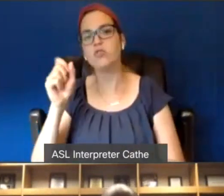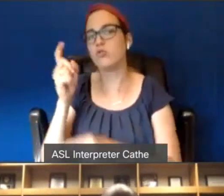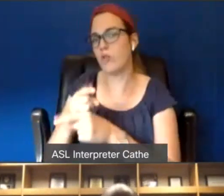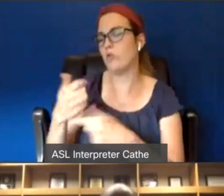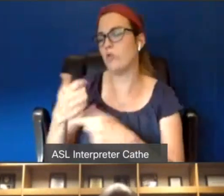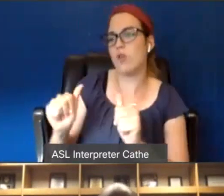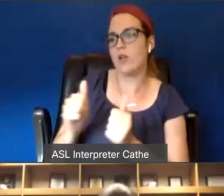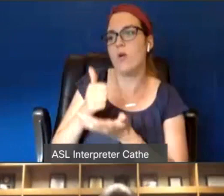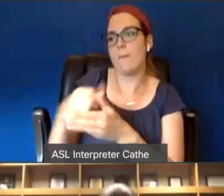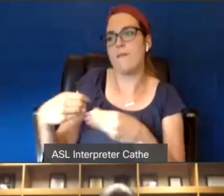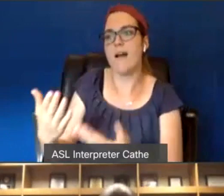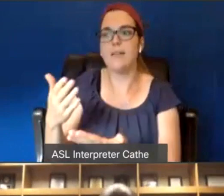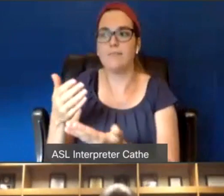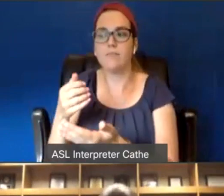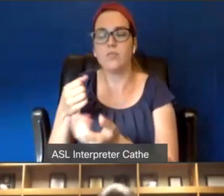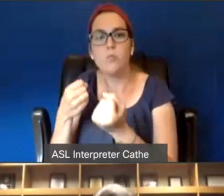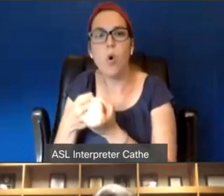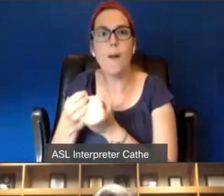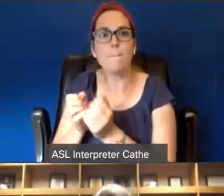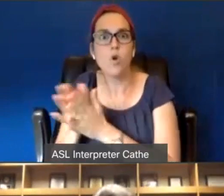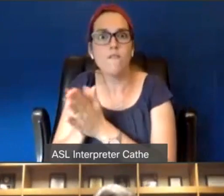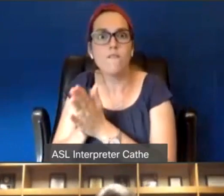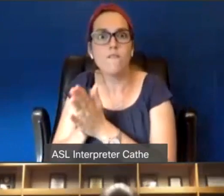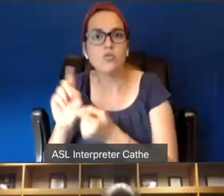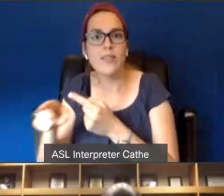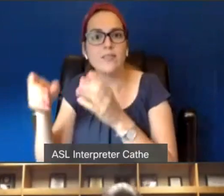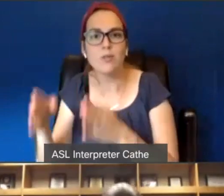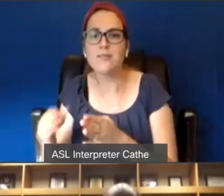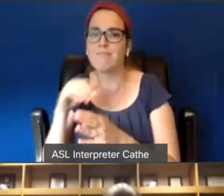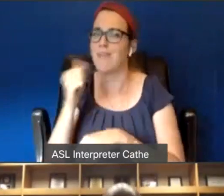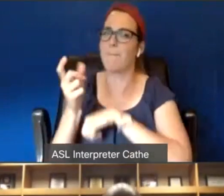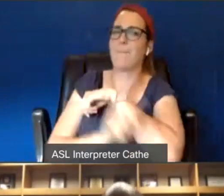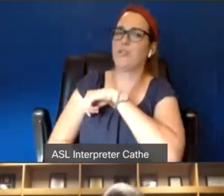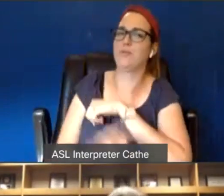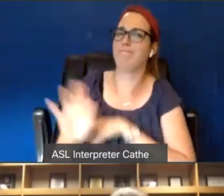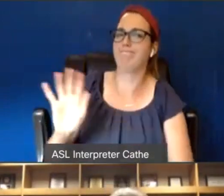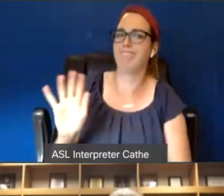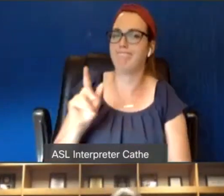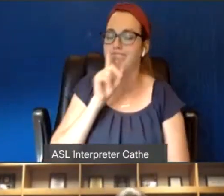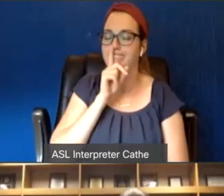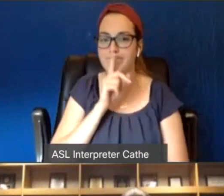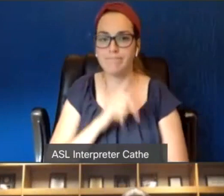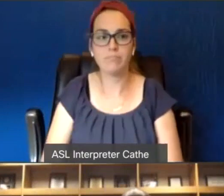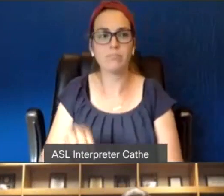Okay so somewhat of a related perhaps, maybe not so much question is if either one of you